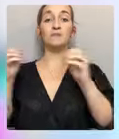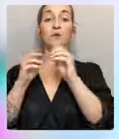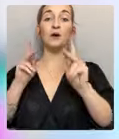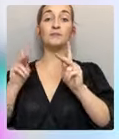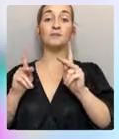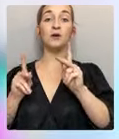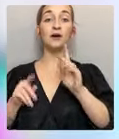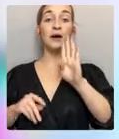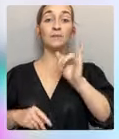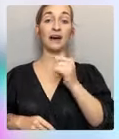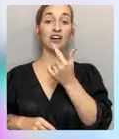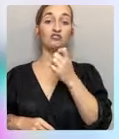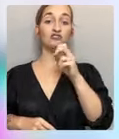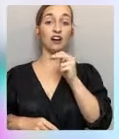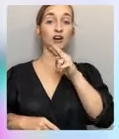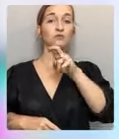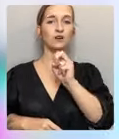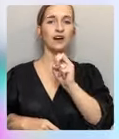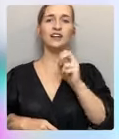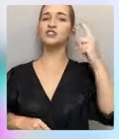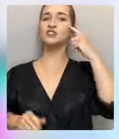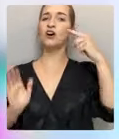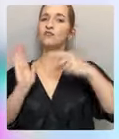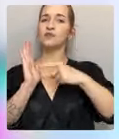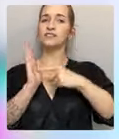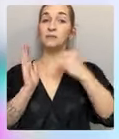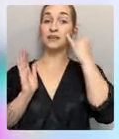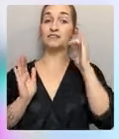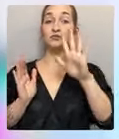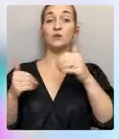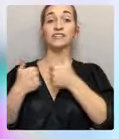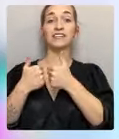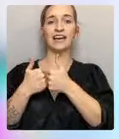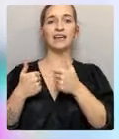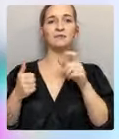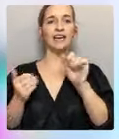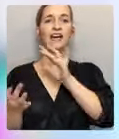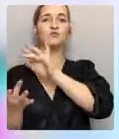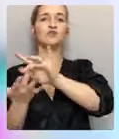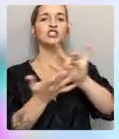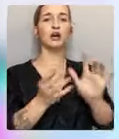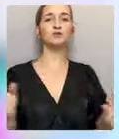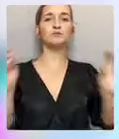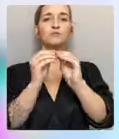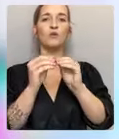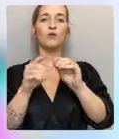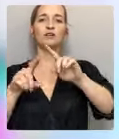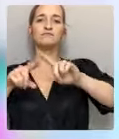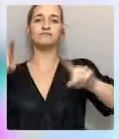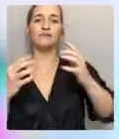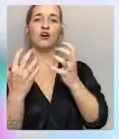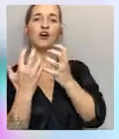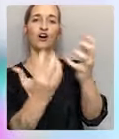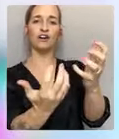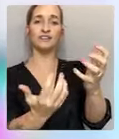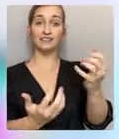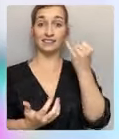So let's say your game plays naturally reach out to more audience. If you want to make accessible game,